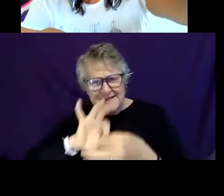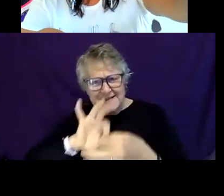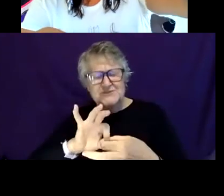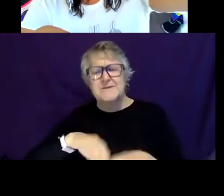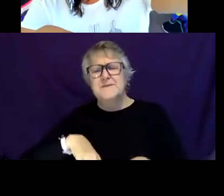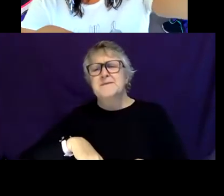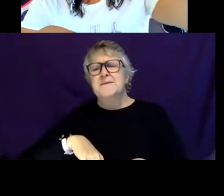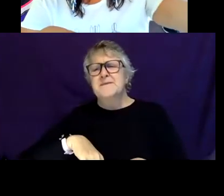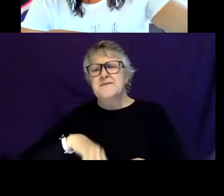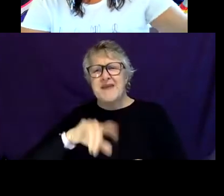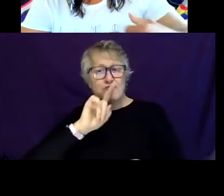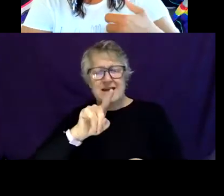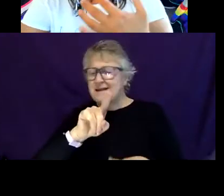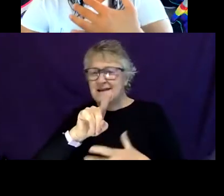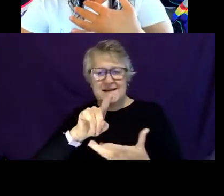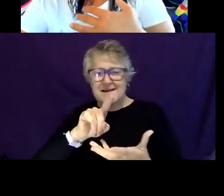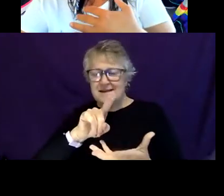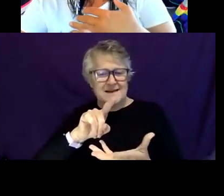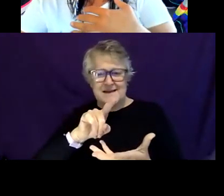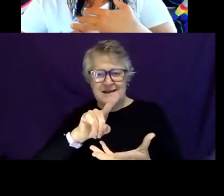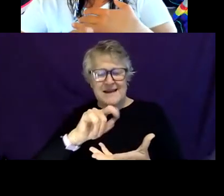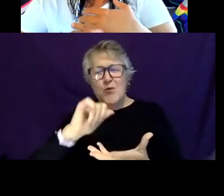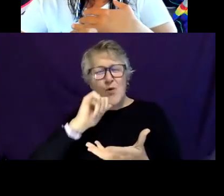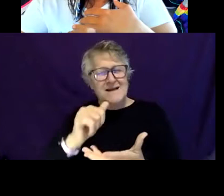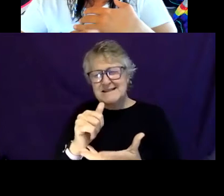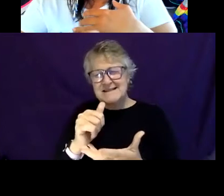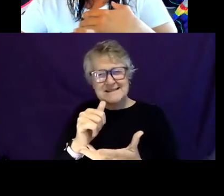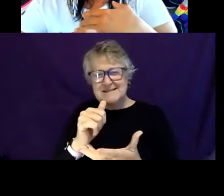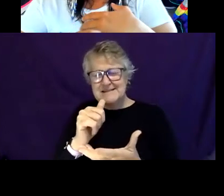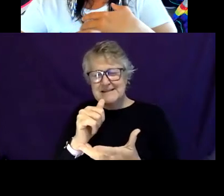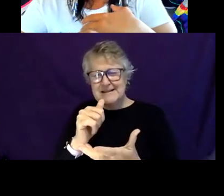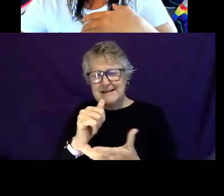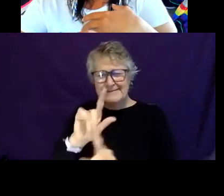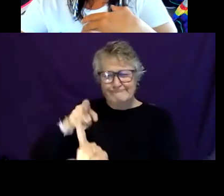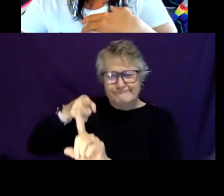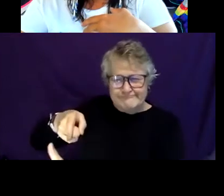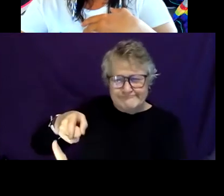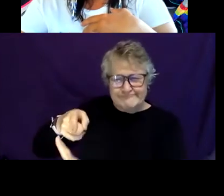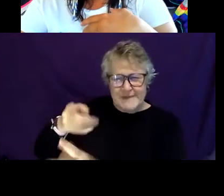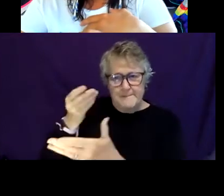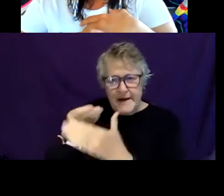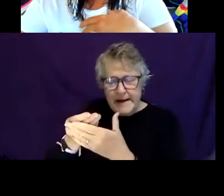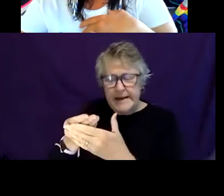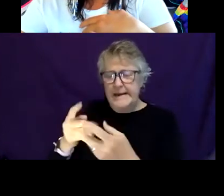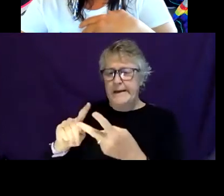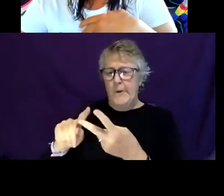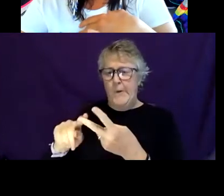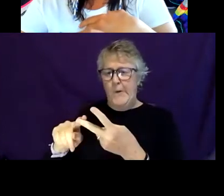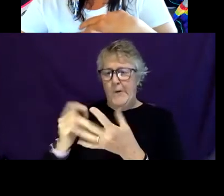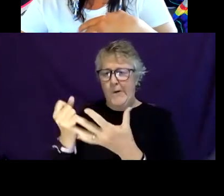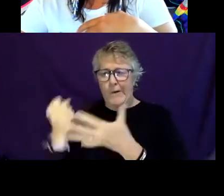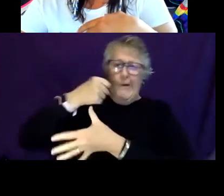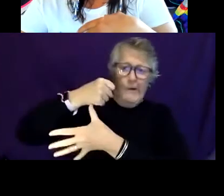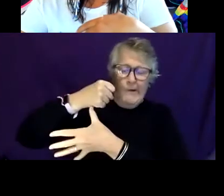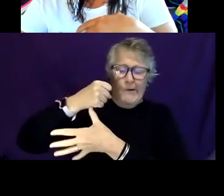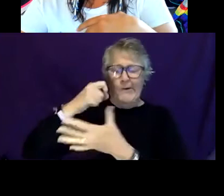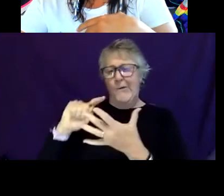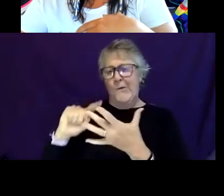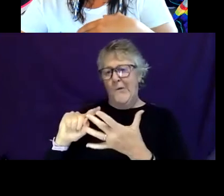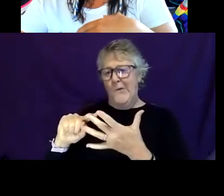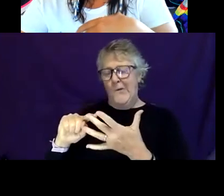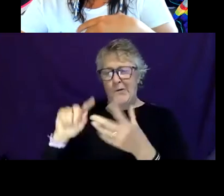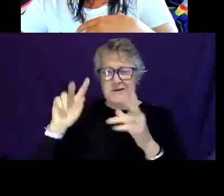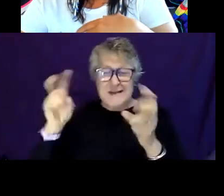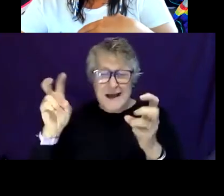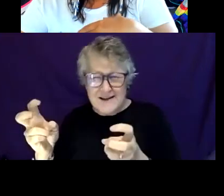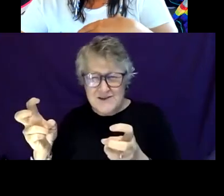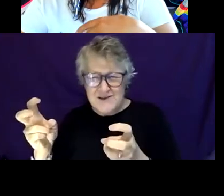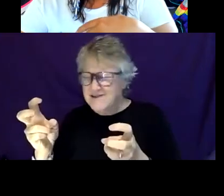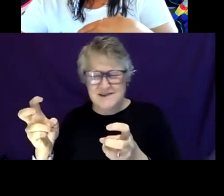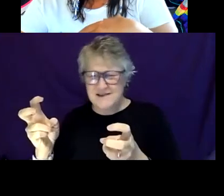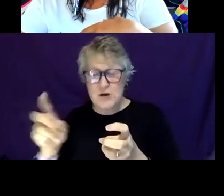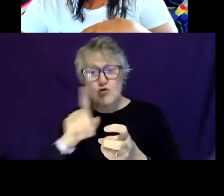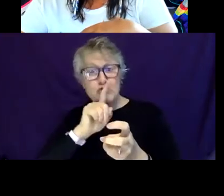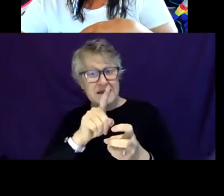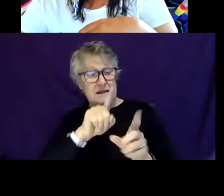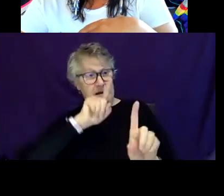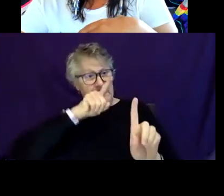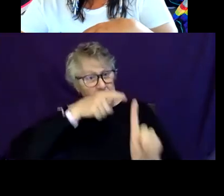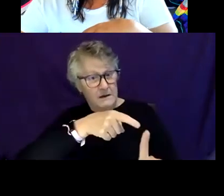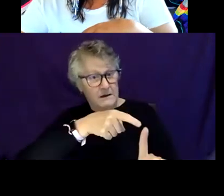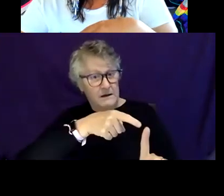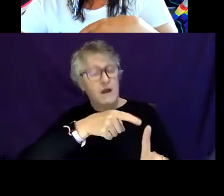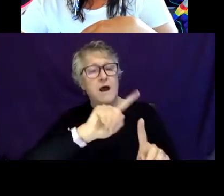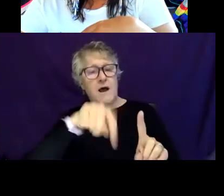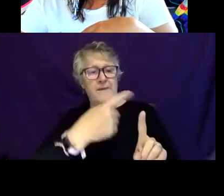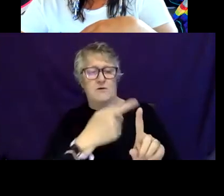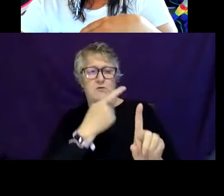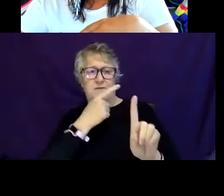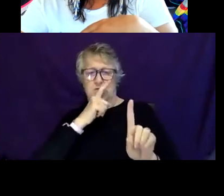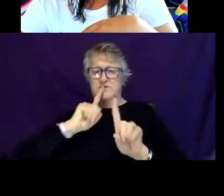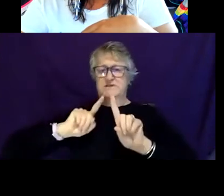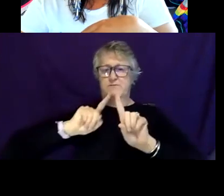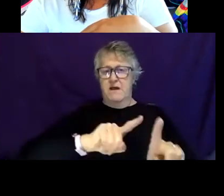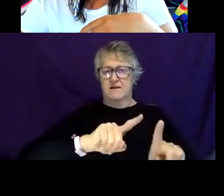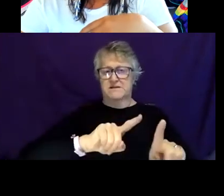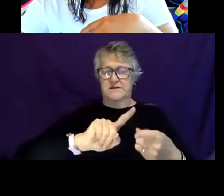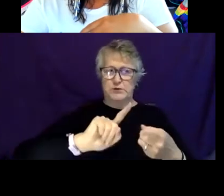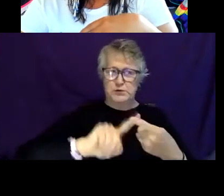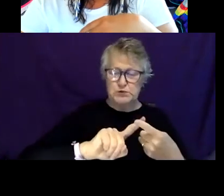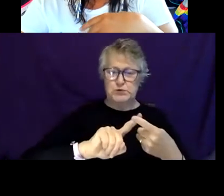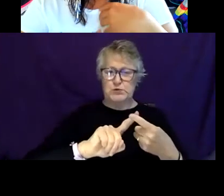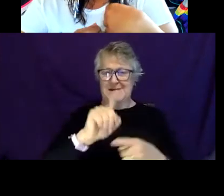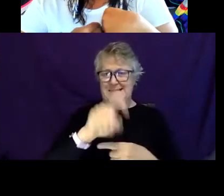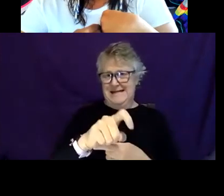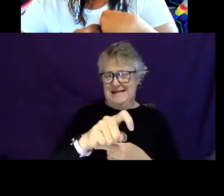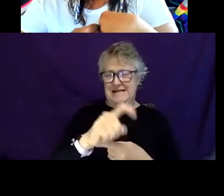that wasn't driven by money or prominence or titles, are really about being responsive to the needs of our community and centering on,